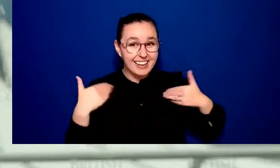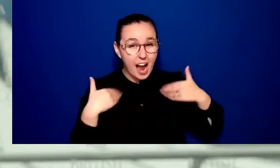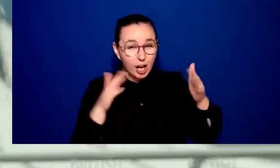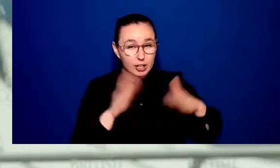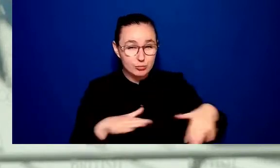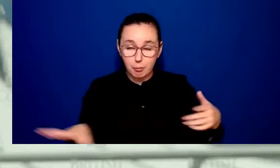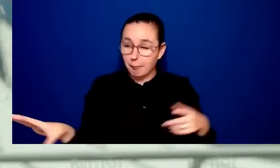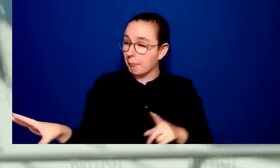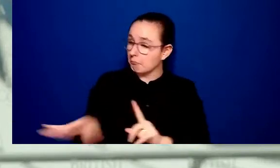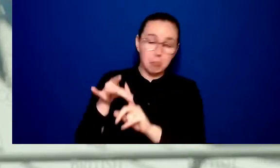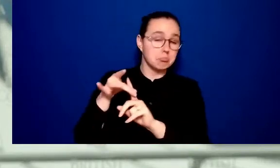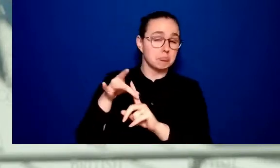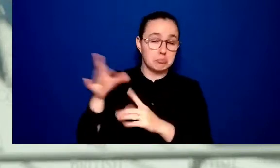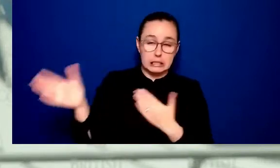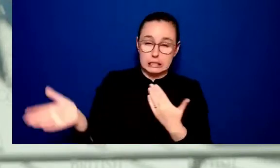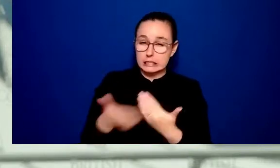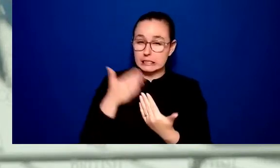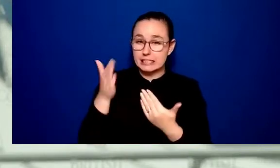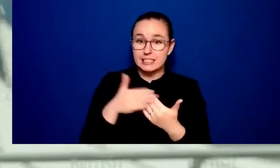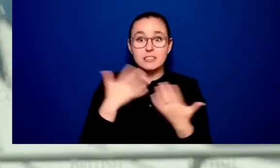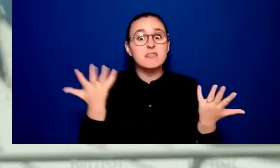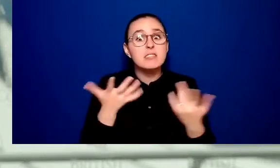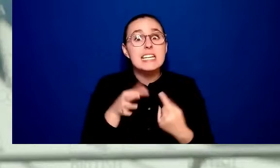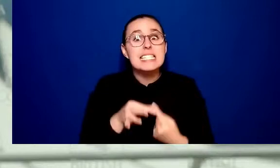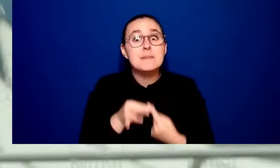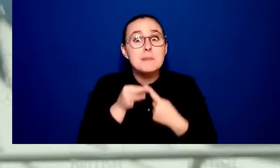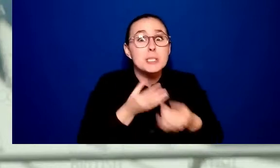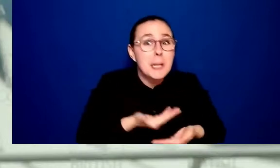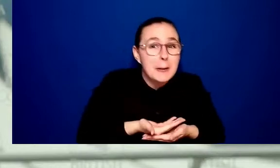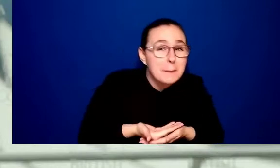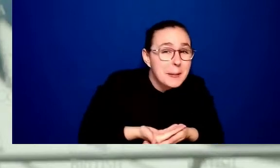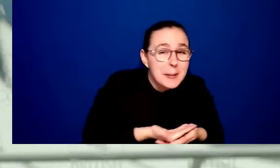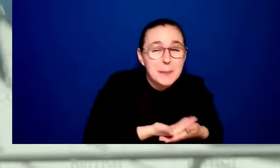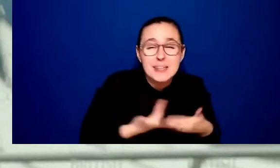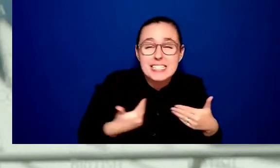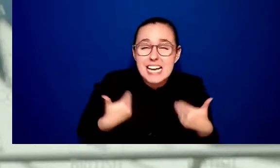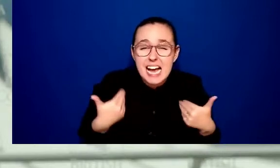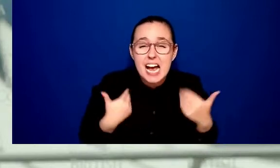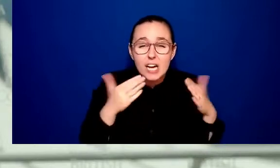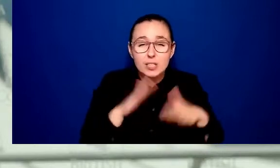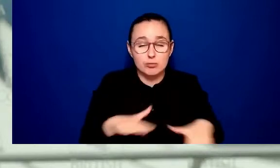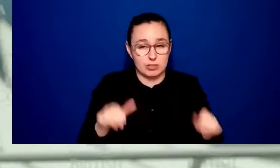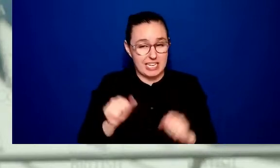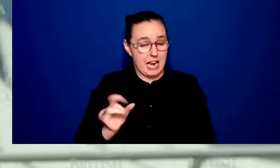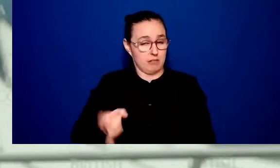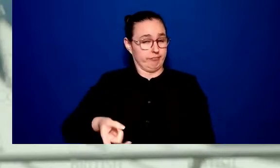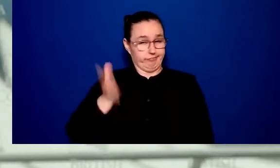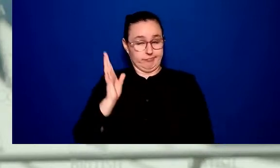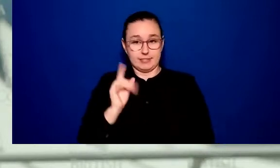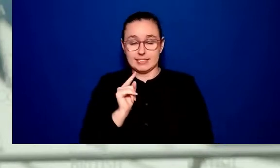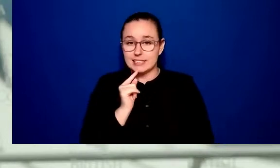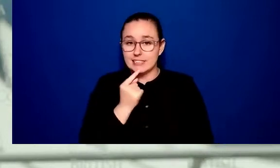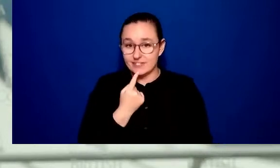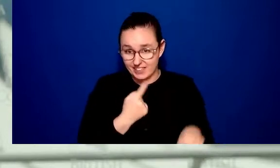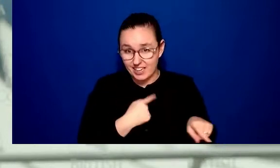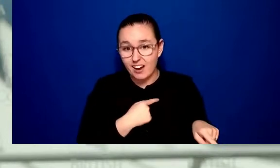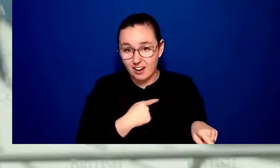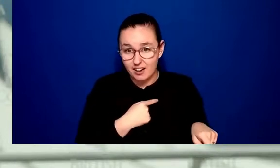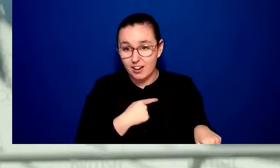illness in especially infants and young babies, but it can also cause severe illness in school age Children and can